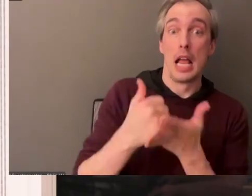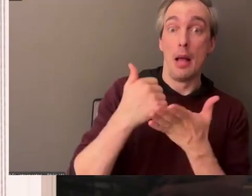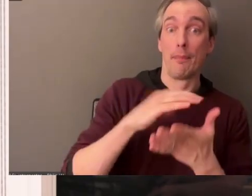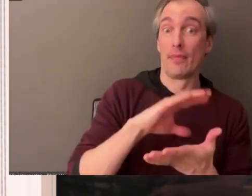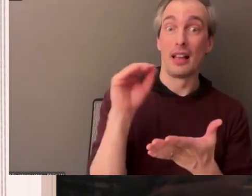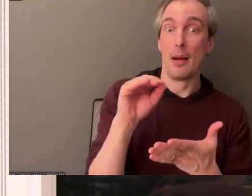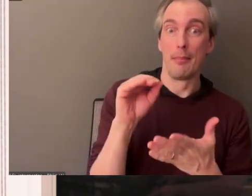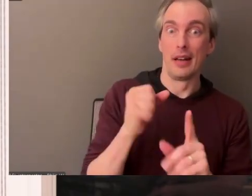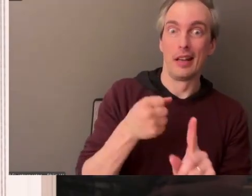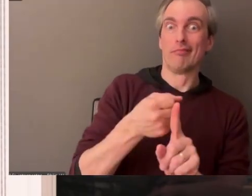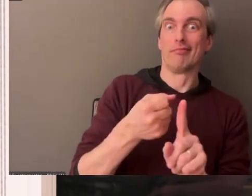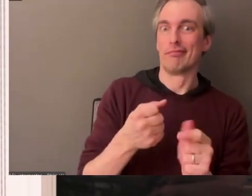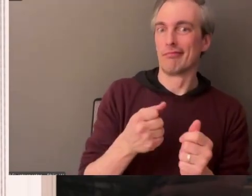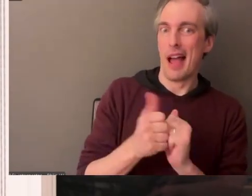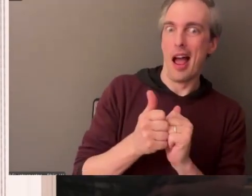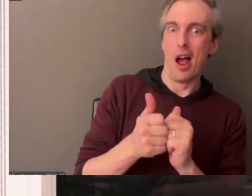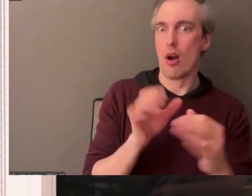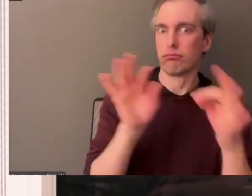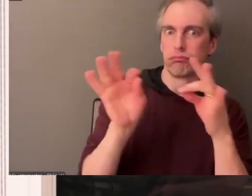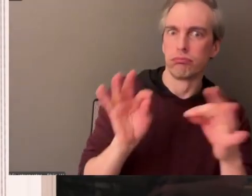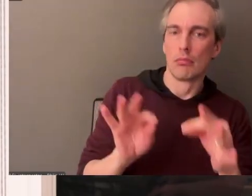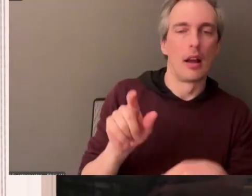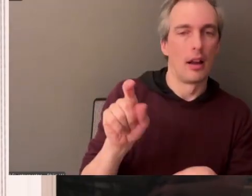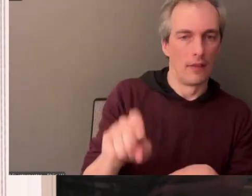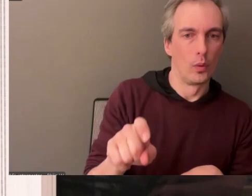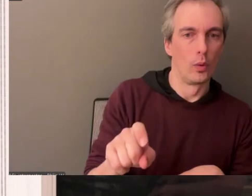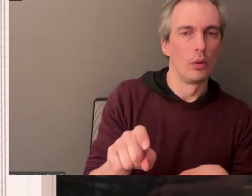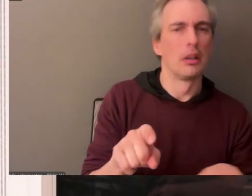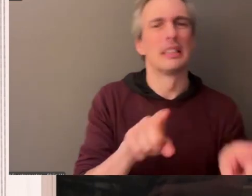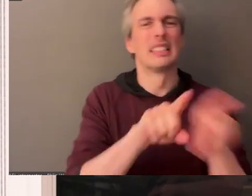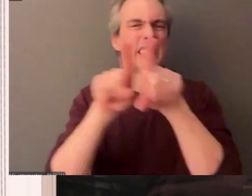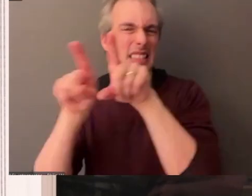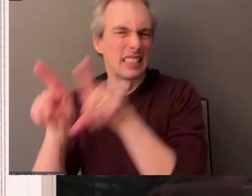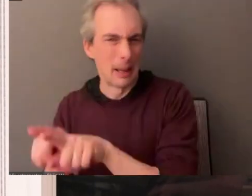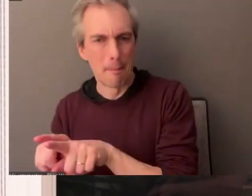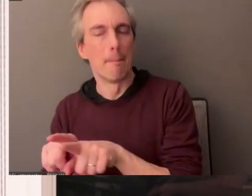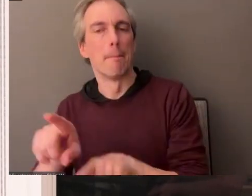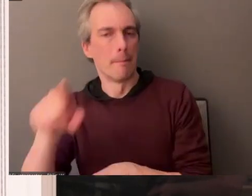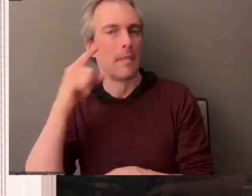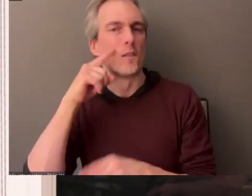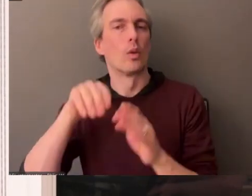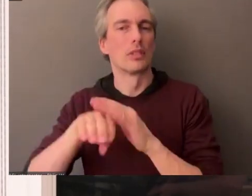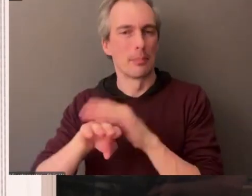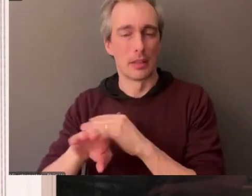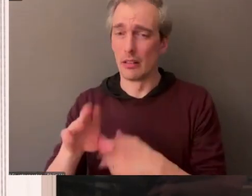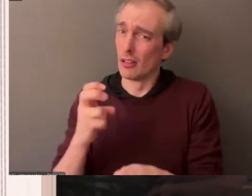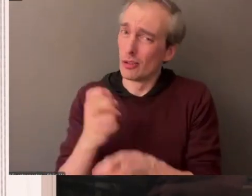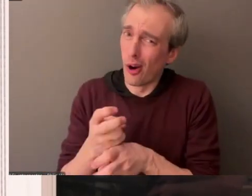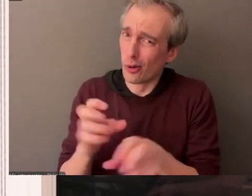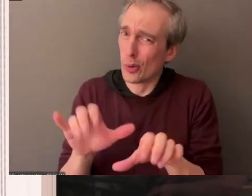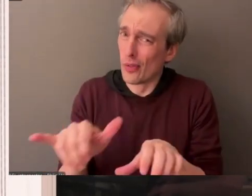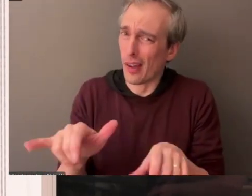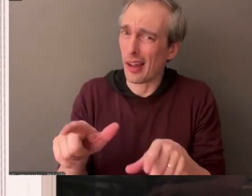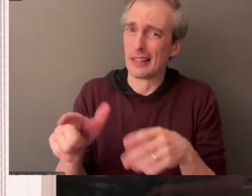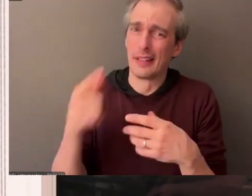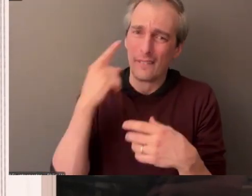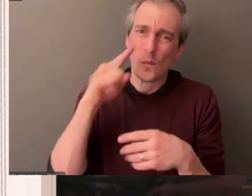is, I think, where it gets real hard to do in accessibility. But there are ways to show that we are making impact.